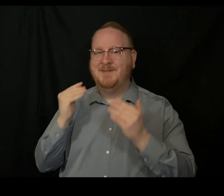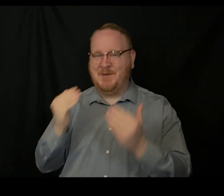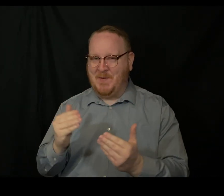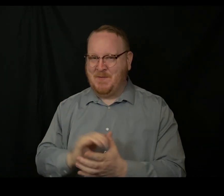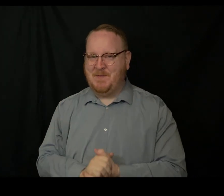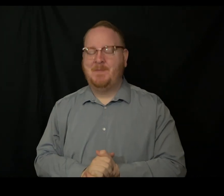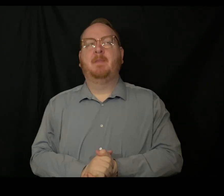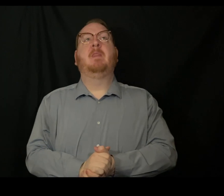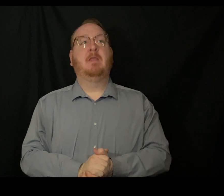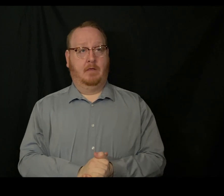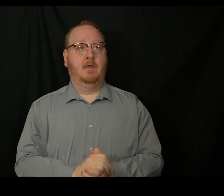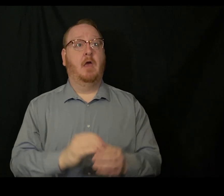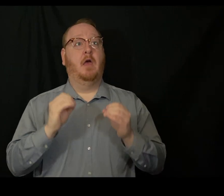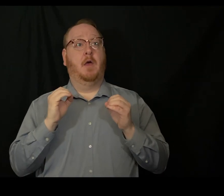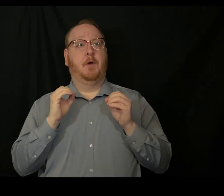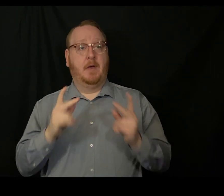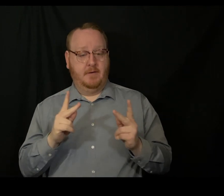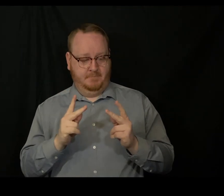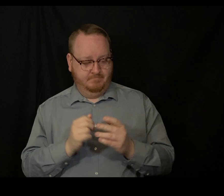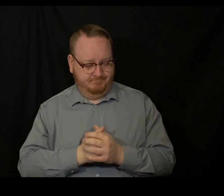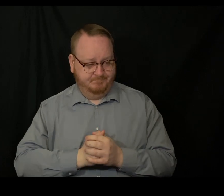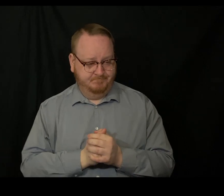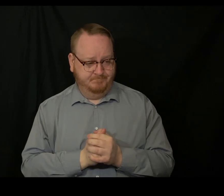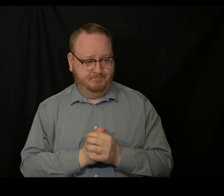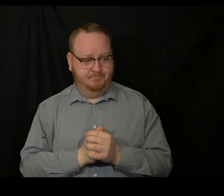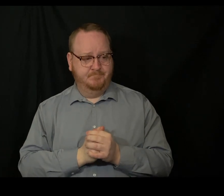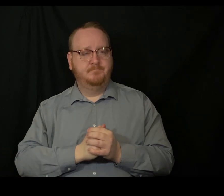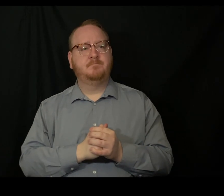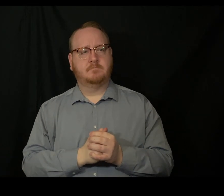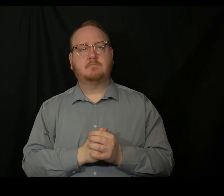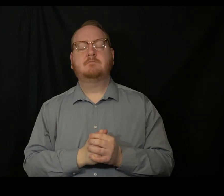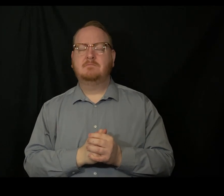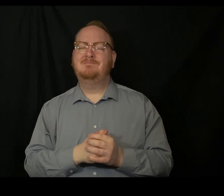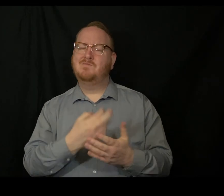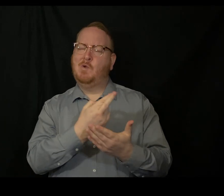Tabby Belhorn: Okay, so, there are so many resources, I